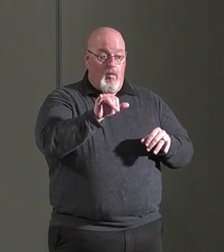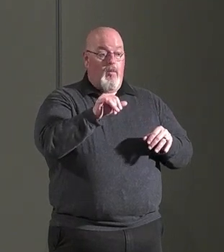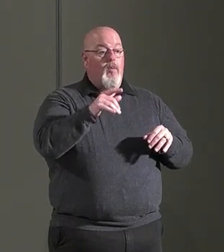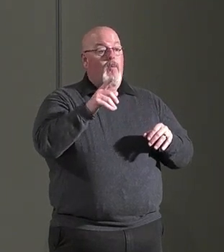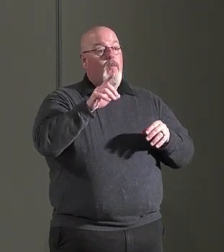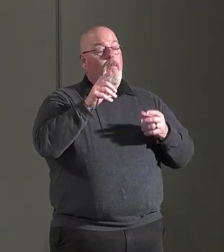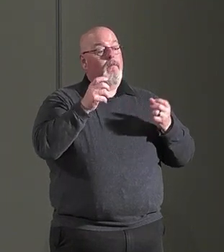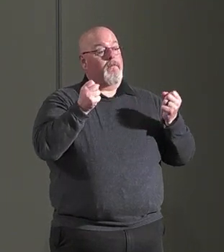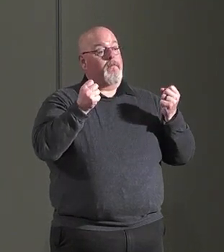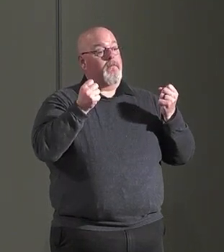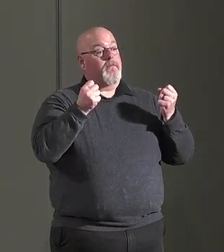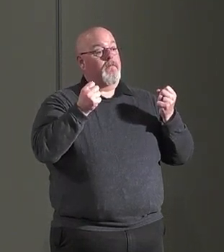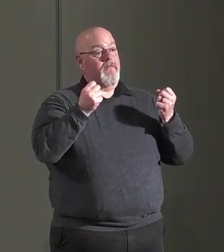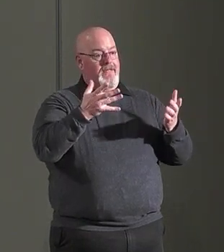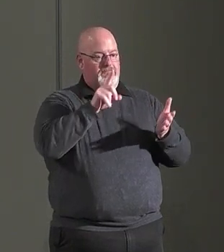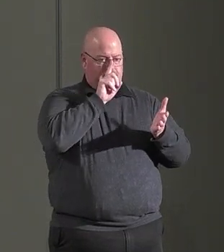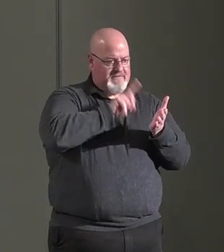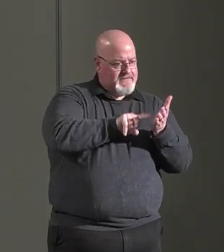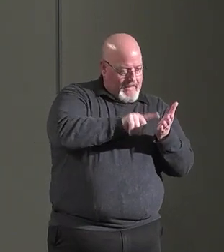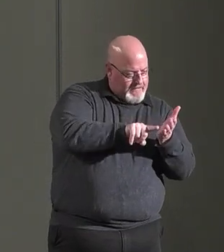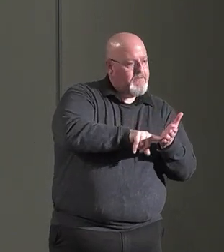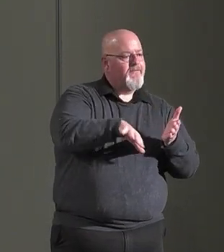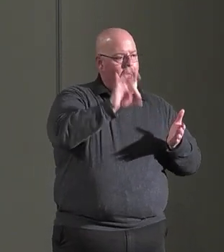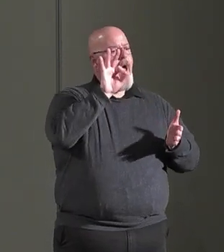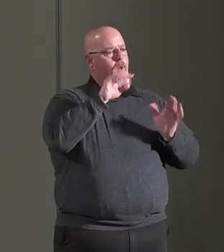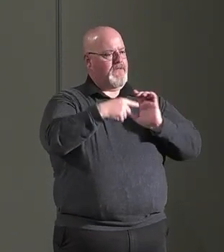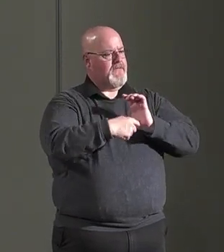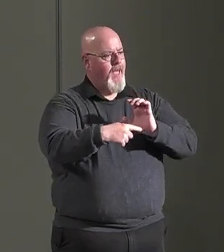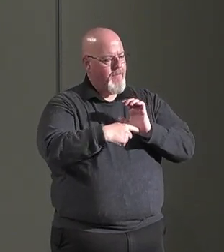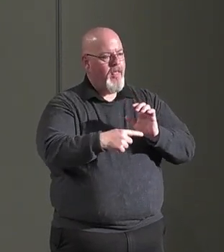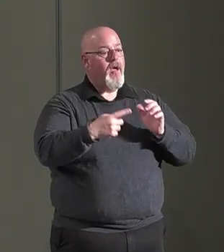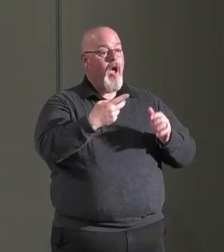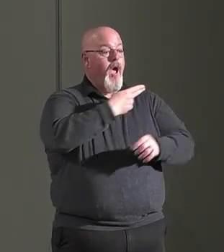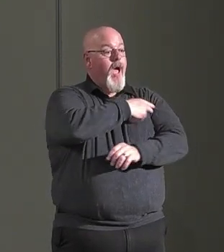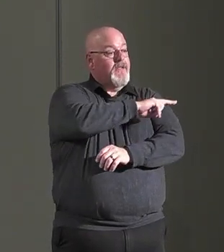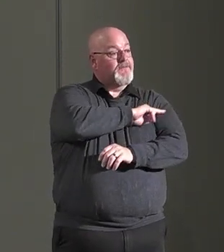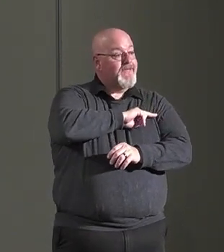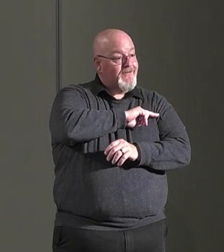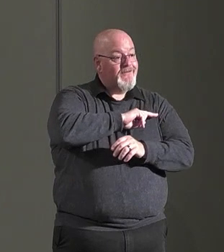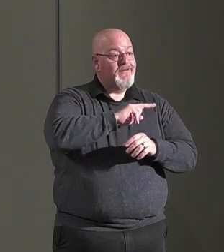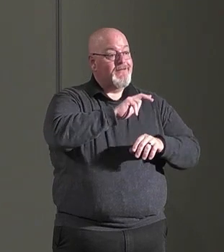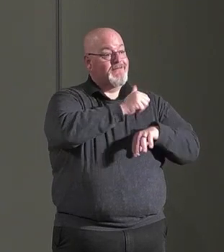we ran studies, we found several examples where hospital settlings often involves, like,